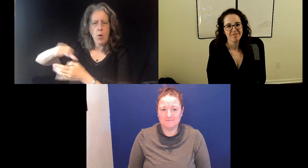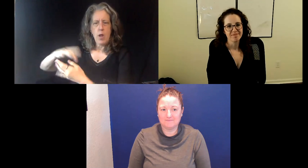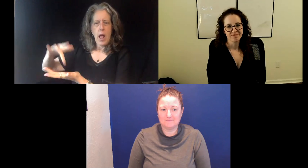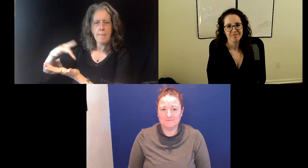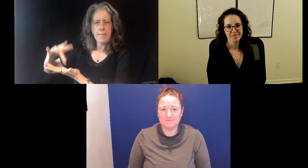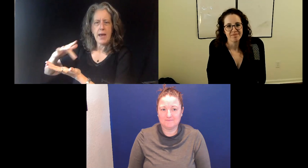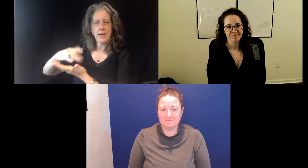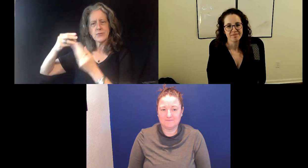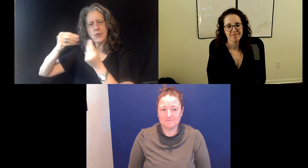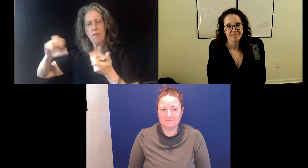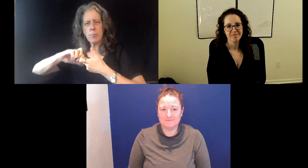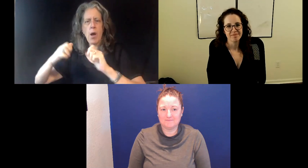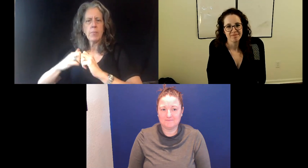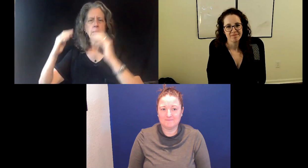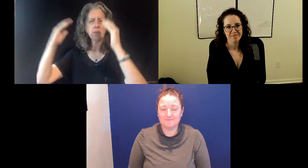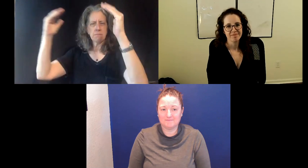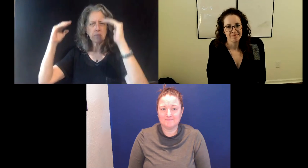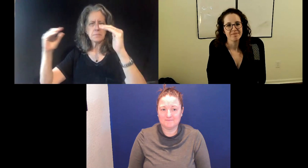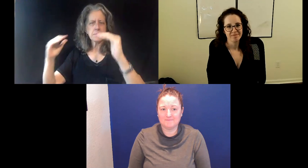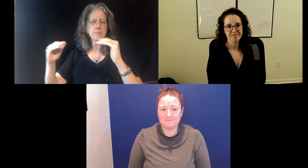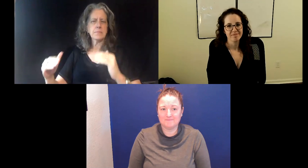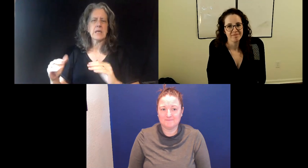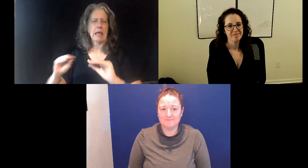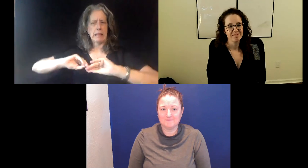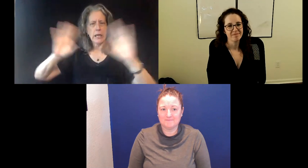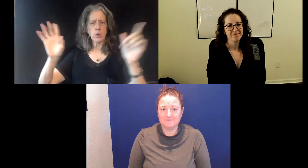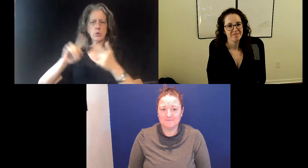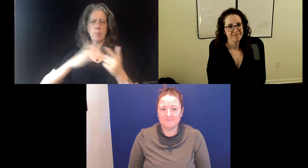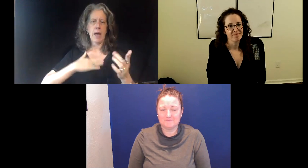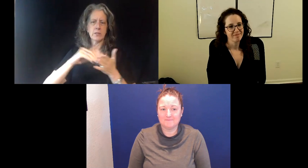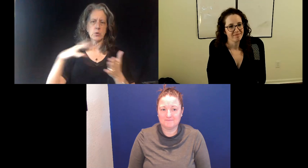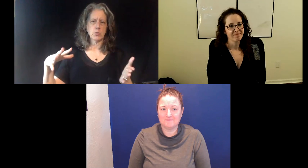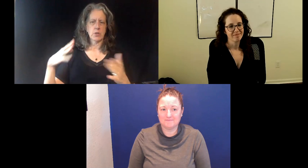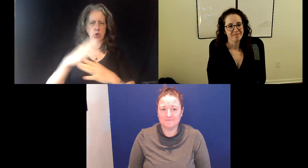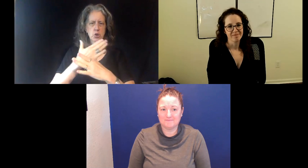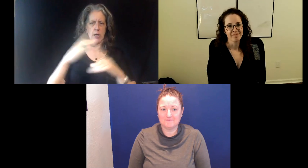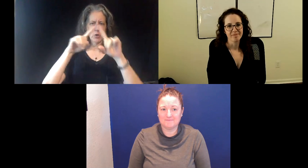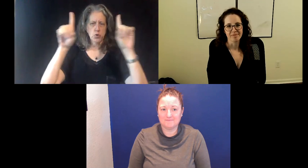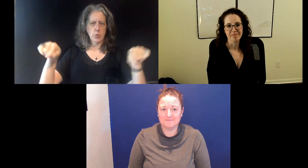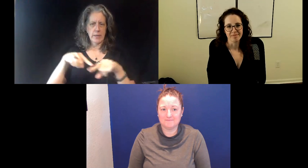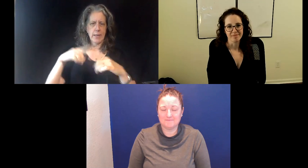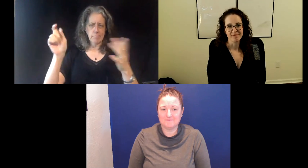i'm able to write and and just put put all of my thoughts on the ipad and make it very